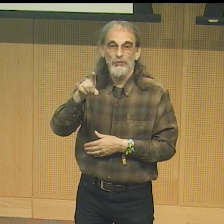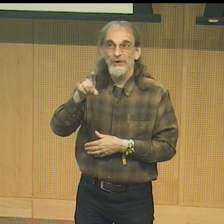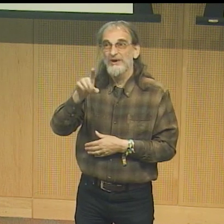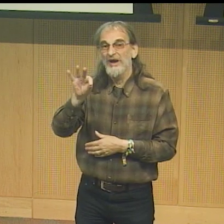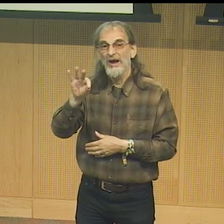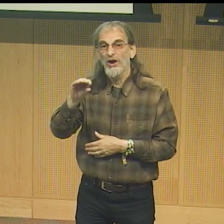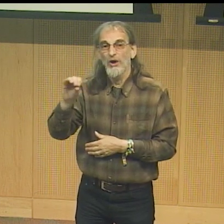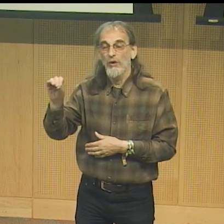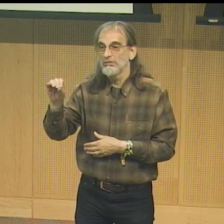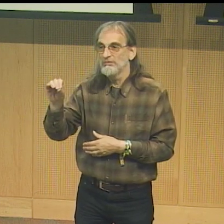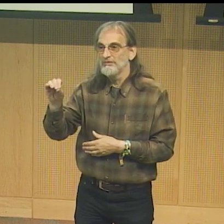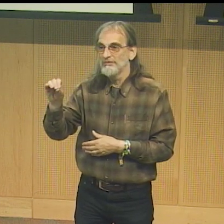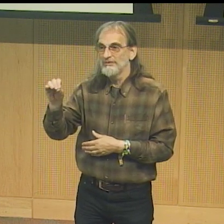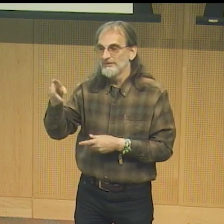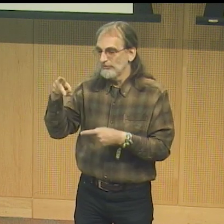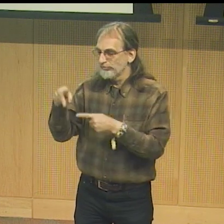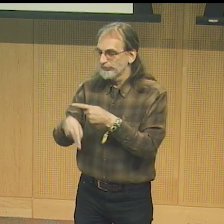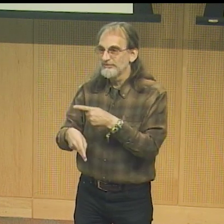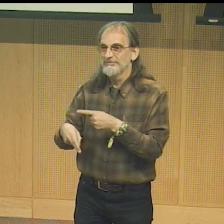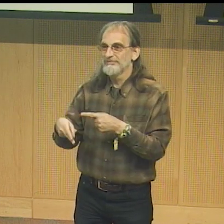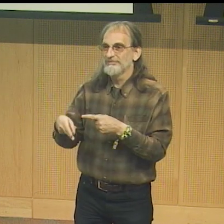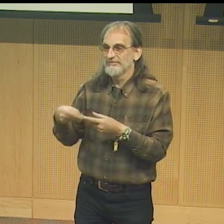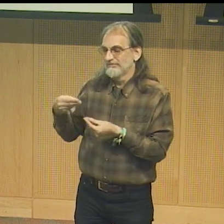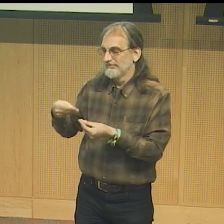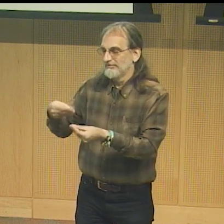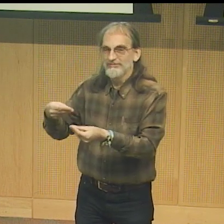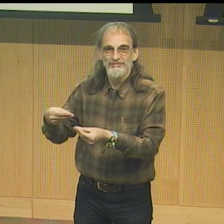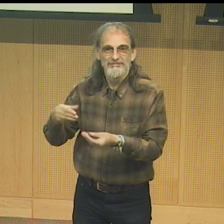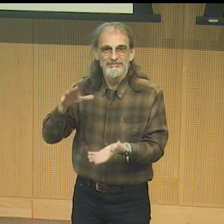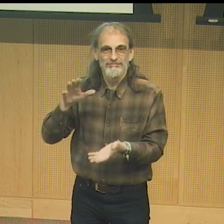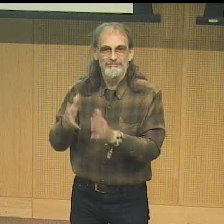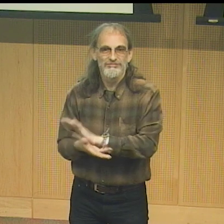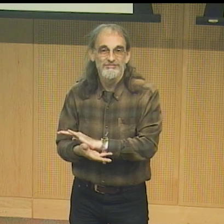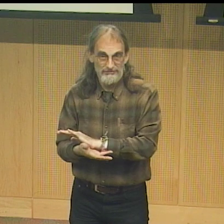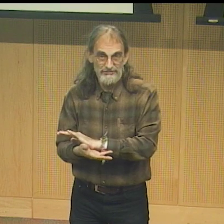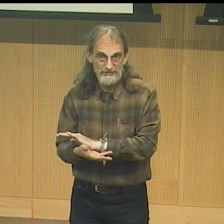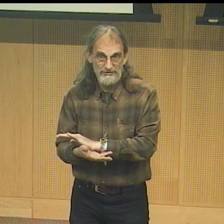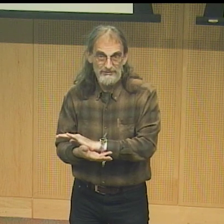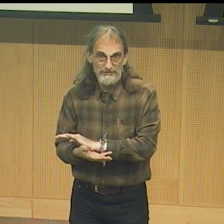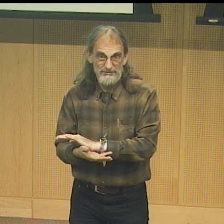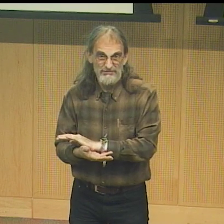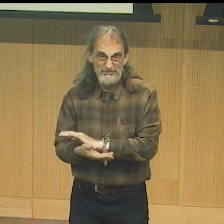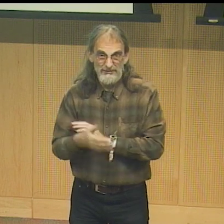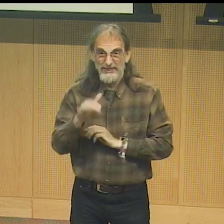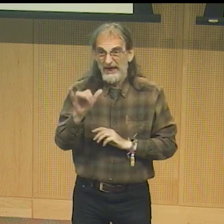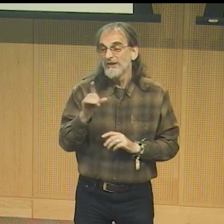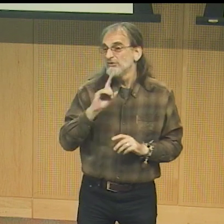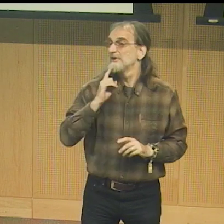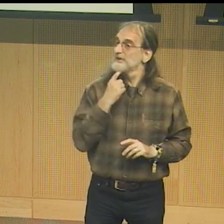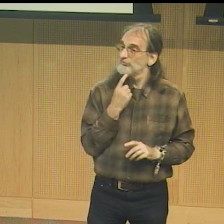They were the pioneers for hundreds of years. And upon the colonization of our deaf education systems,